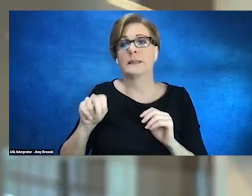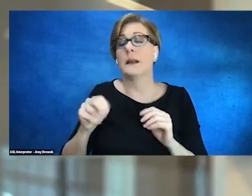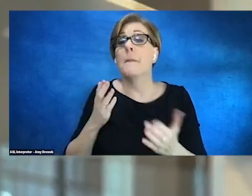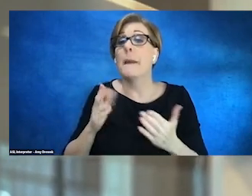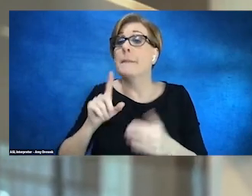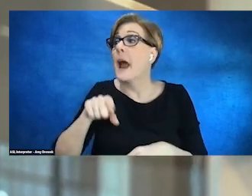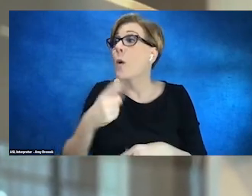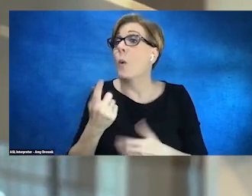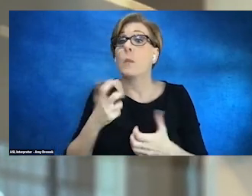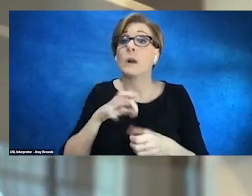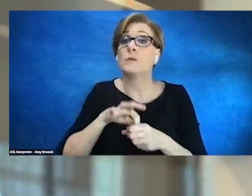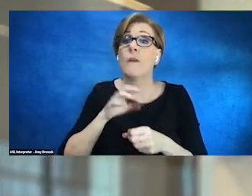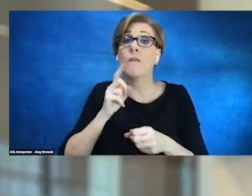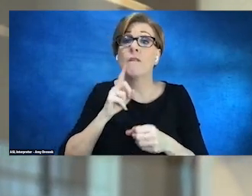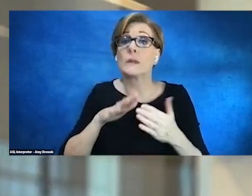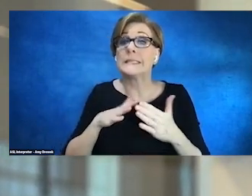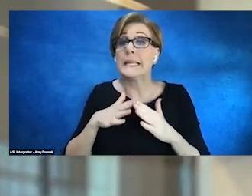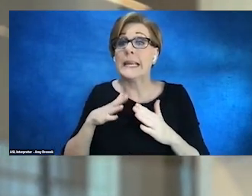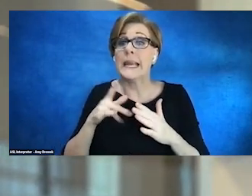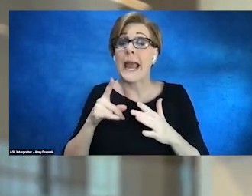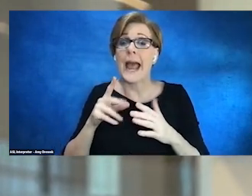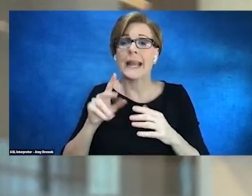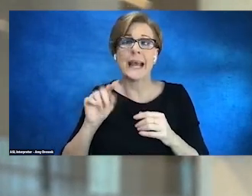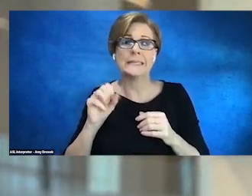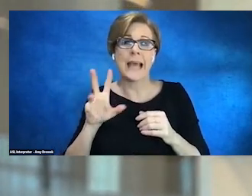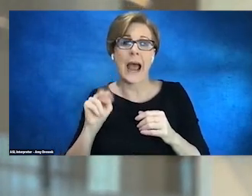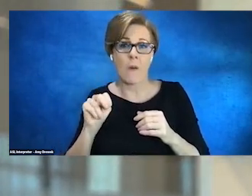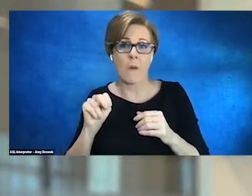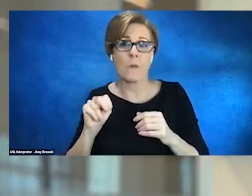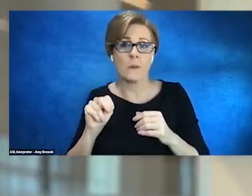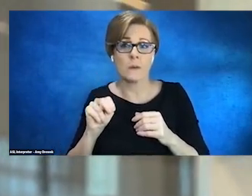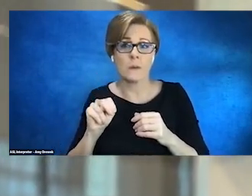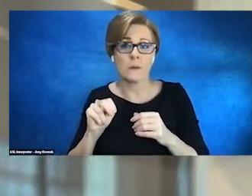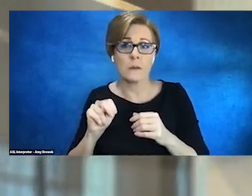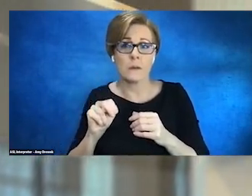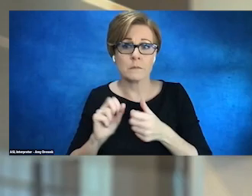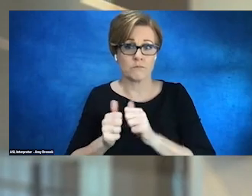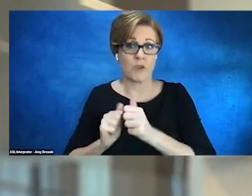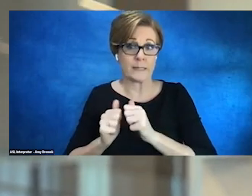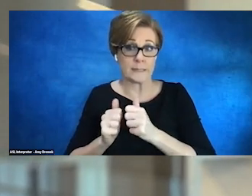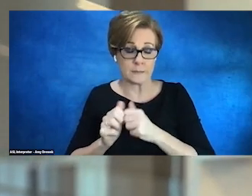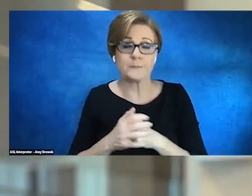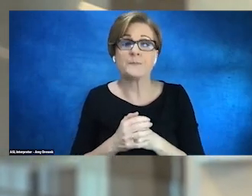only want to vote for the city or town contests within that Precinct, so but it's these codes that